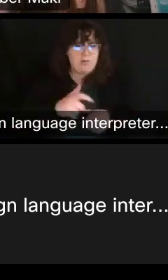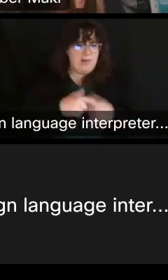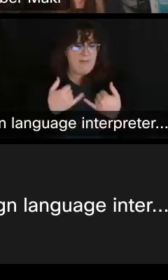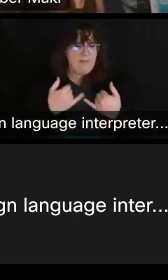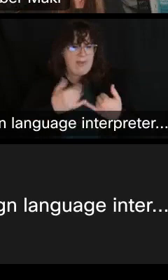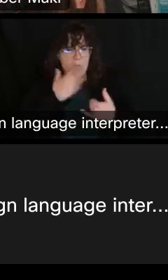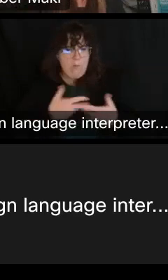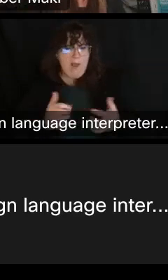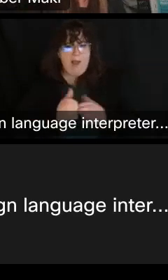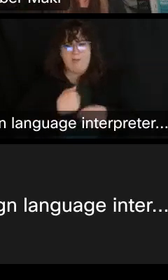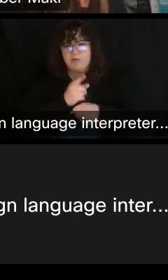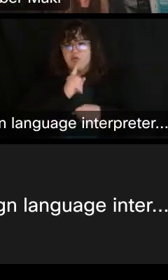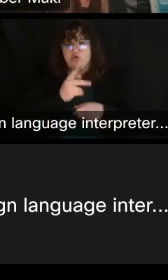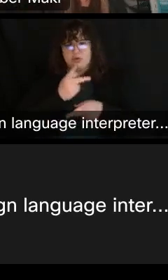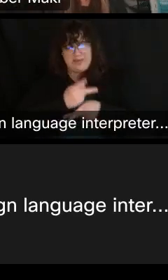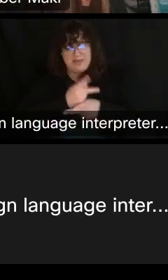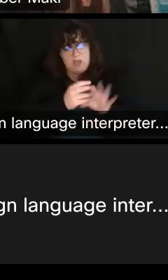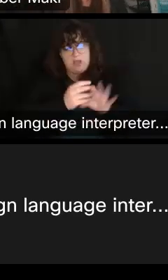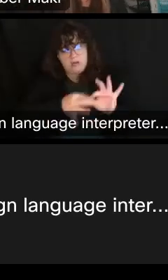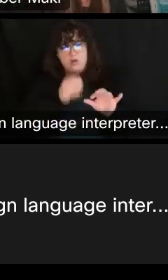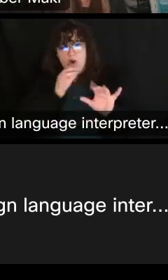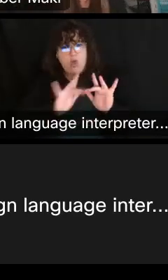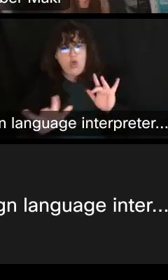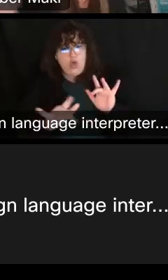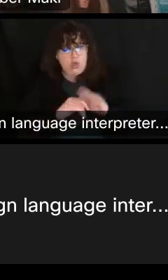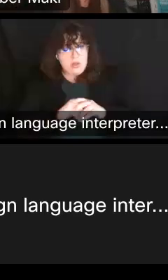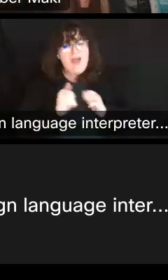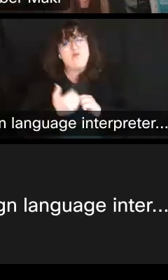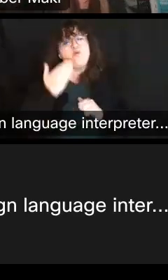continuity of care, how do you know the next provider gets it,